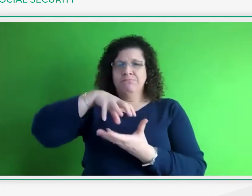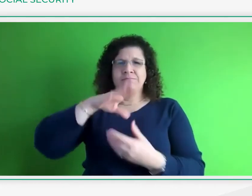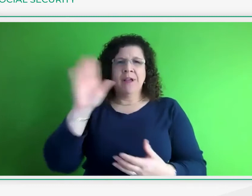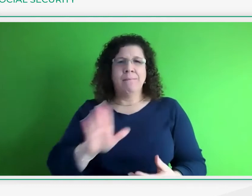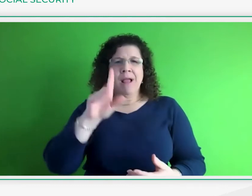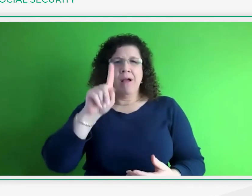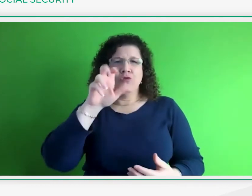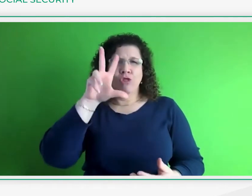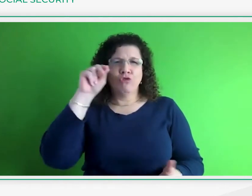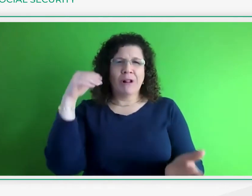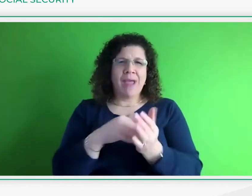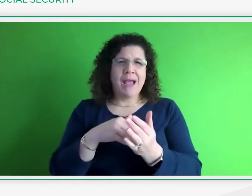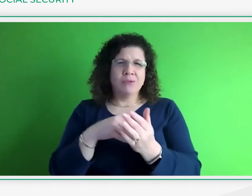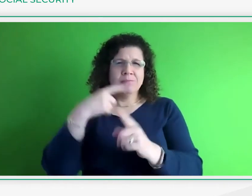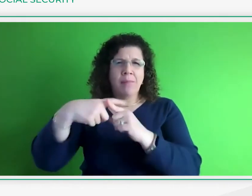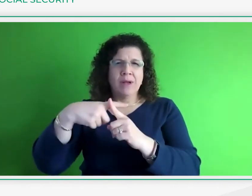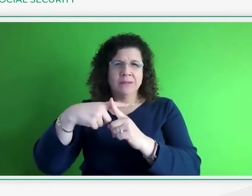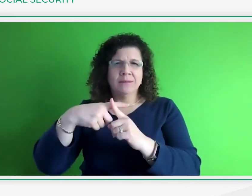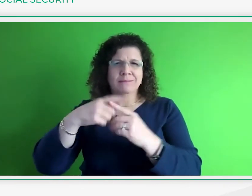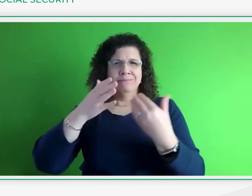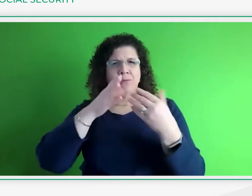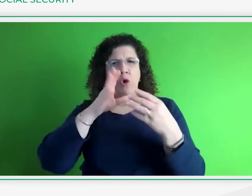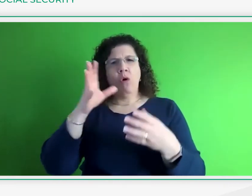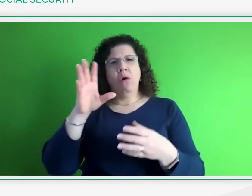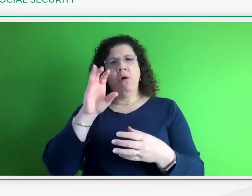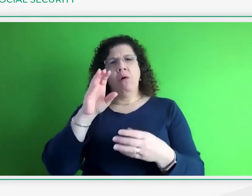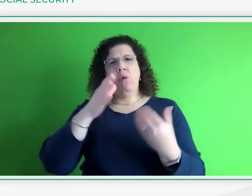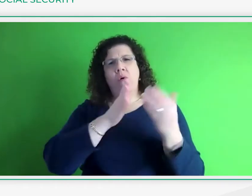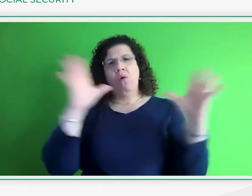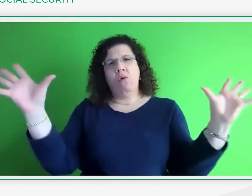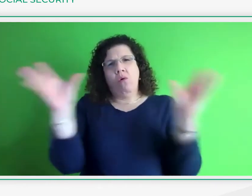without claiming. You're talking about quite a bit more a month.